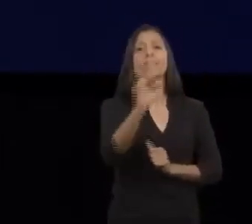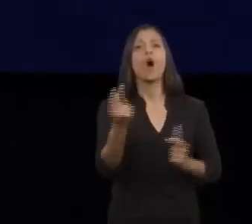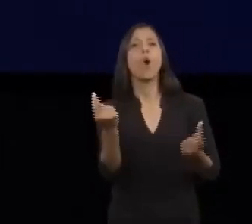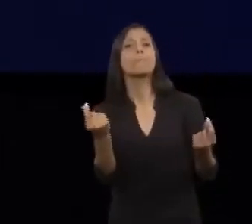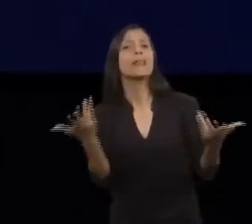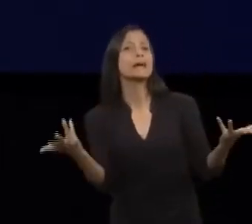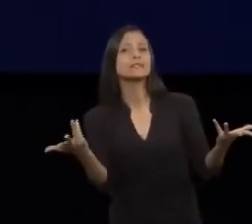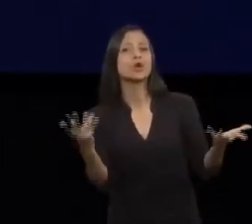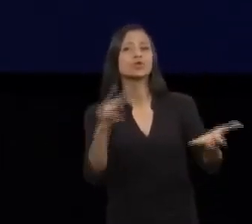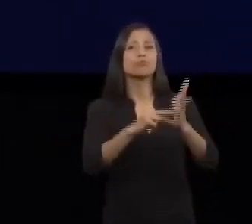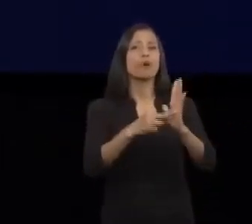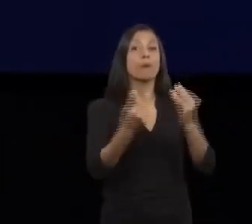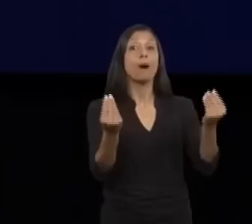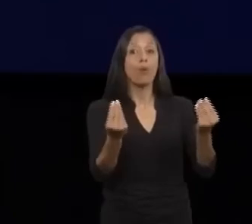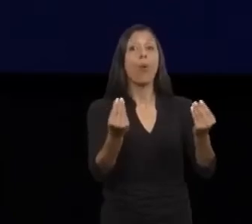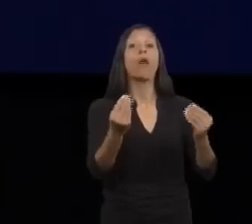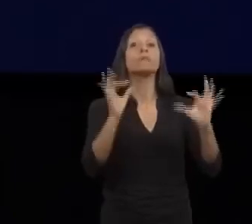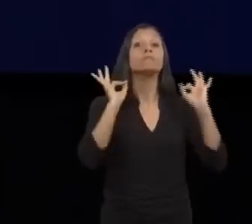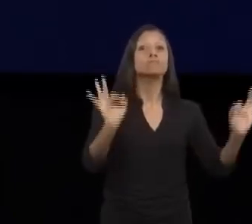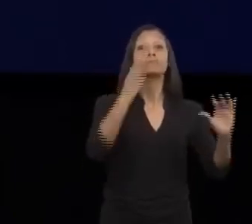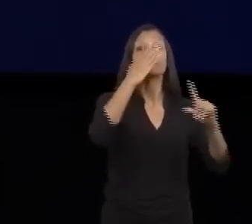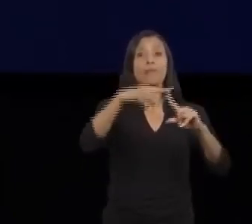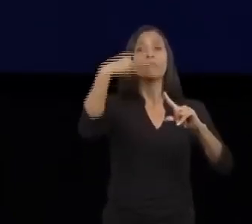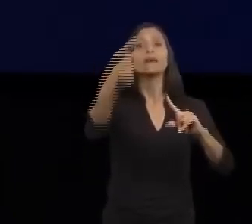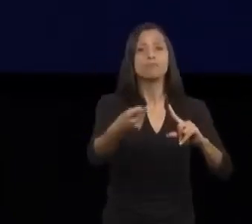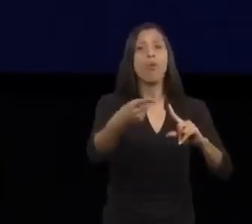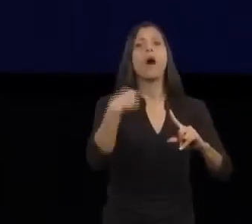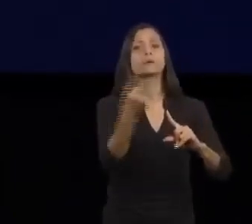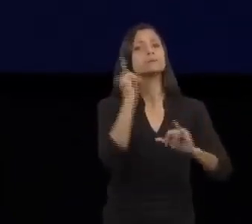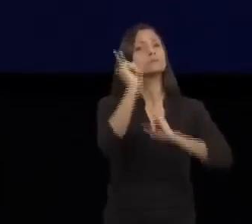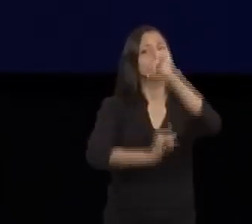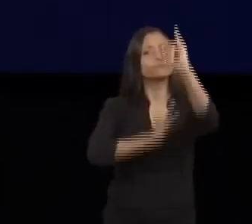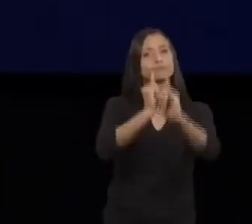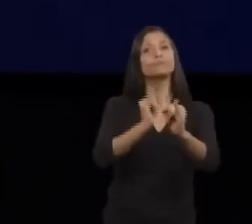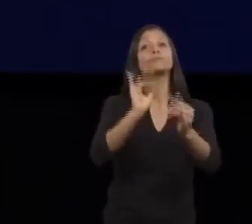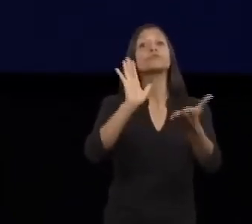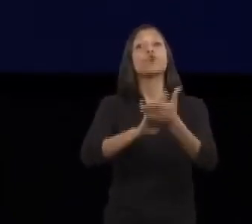After that, we are going to talk about how we see the issue of the type of change.